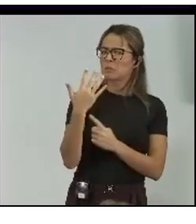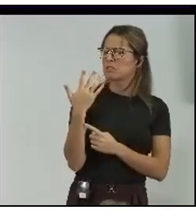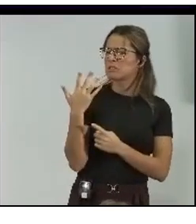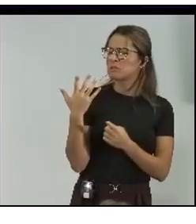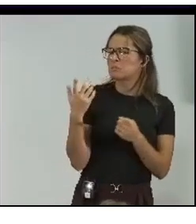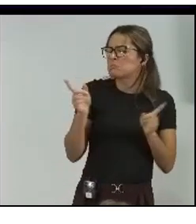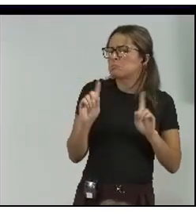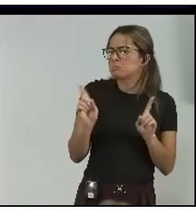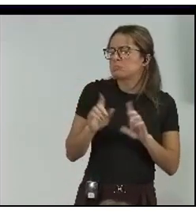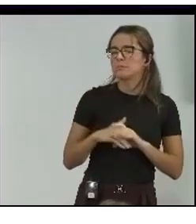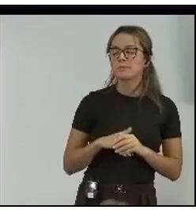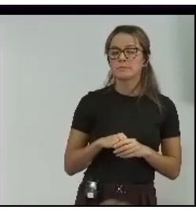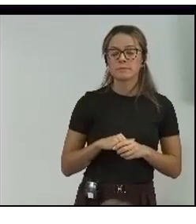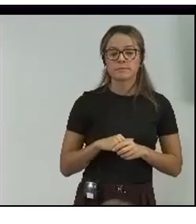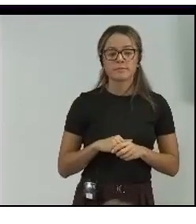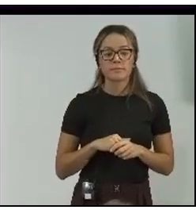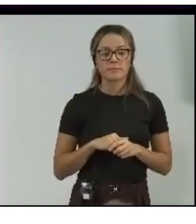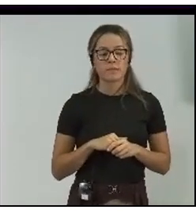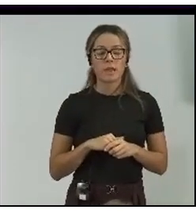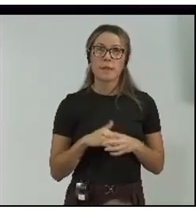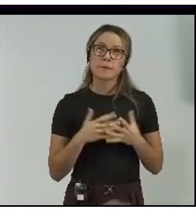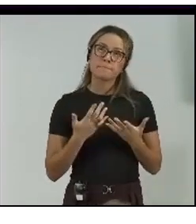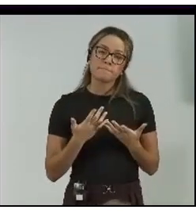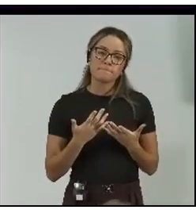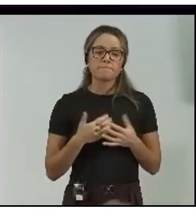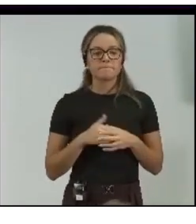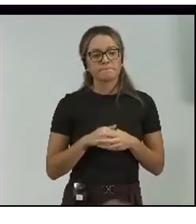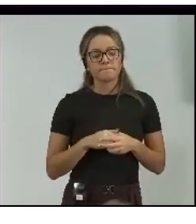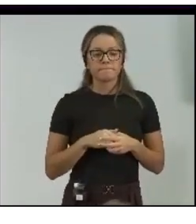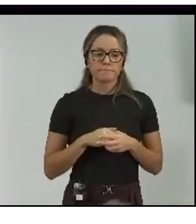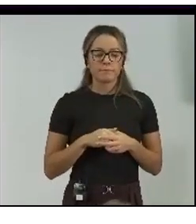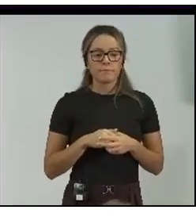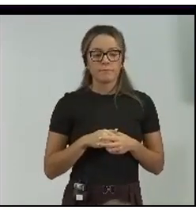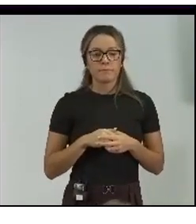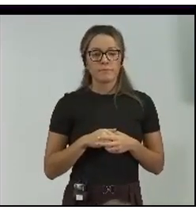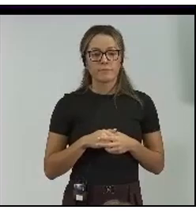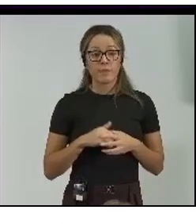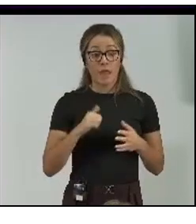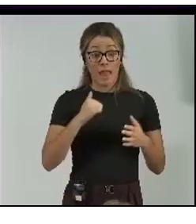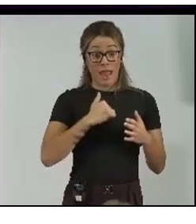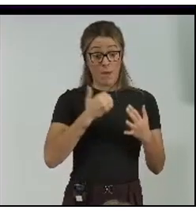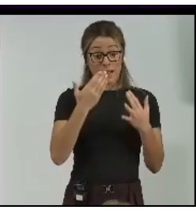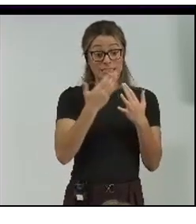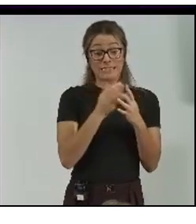So obviously, you know, our accessibility programme has been running for a number of years,